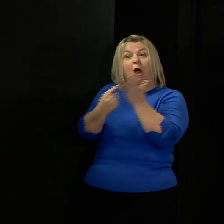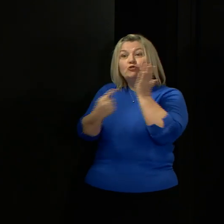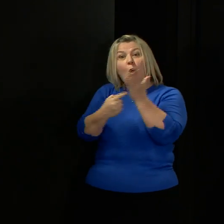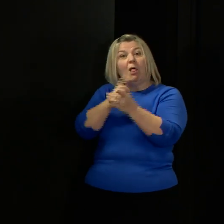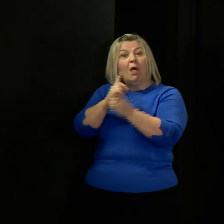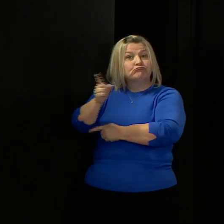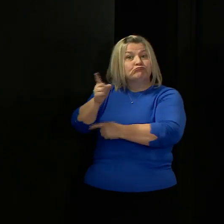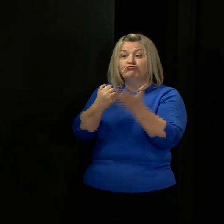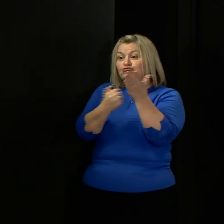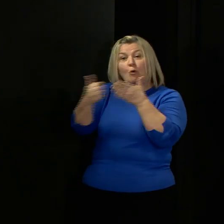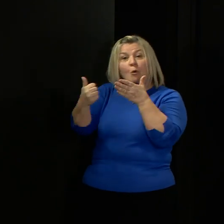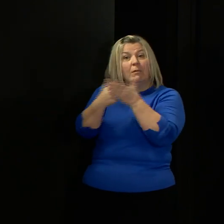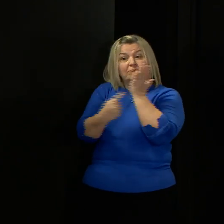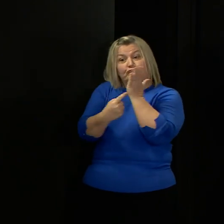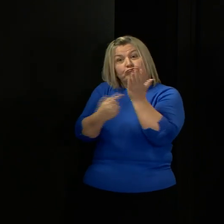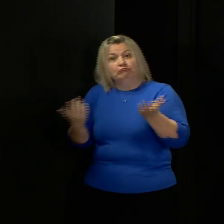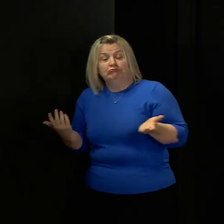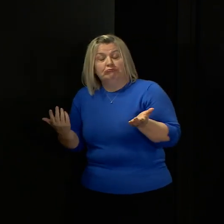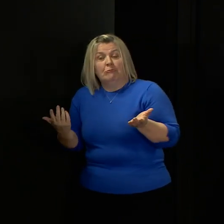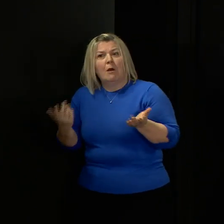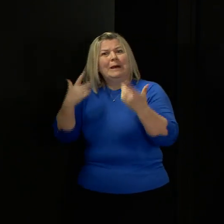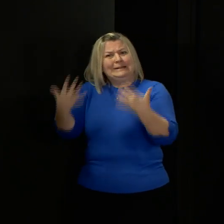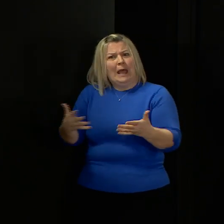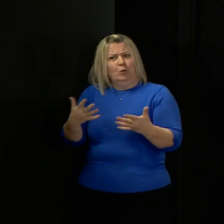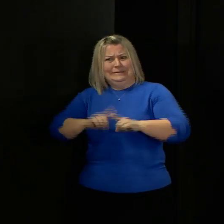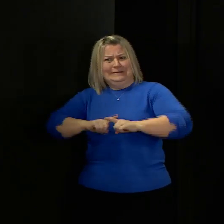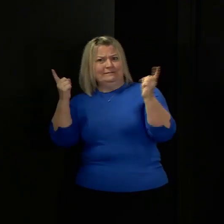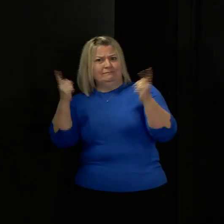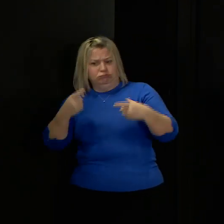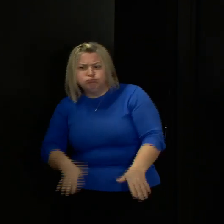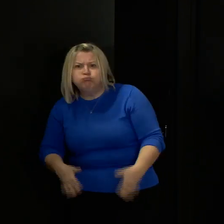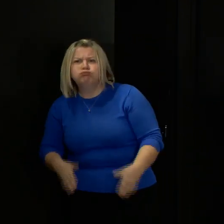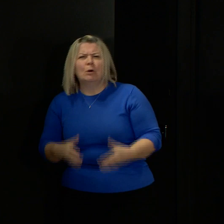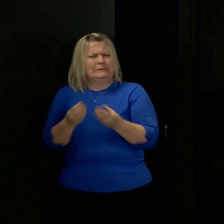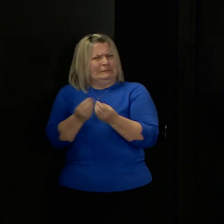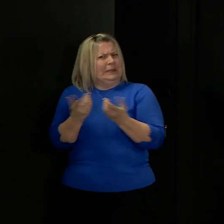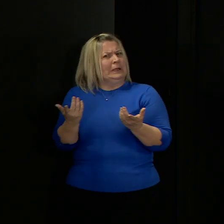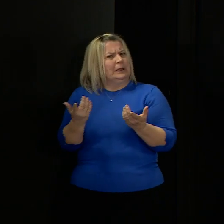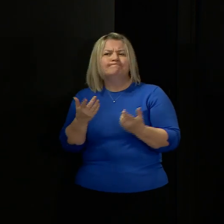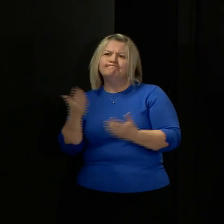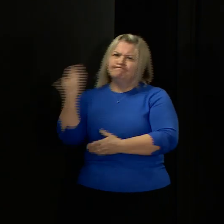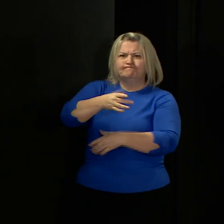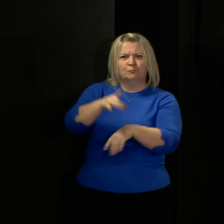have done before covert matey your GP in particular is able to gauge you but what